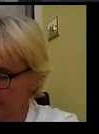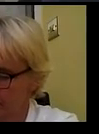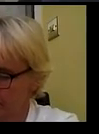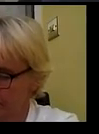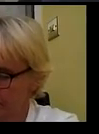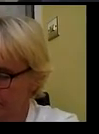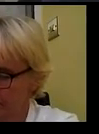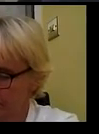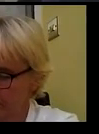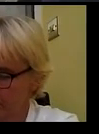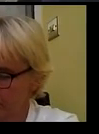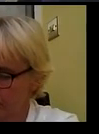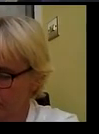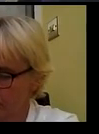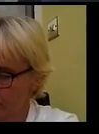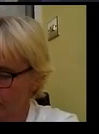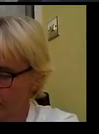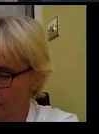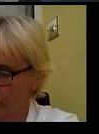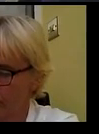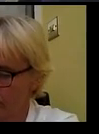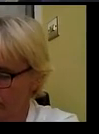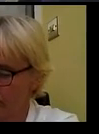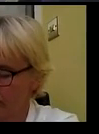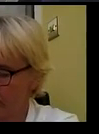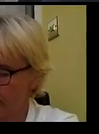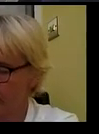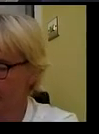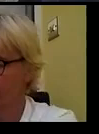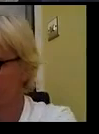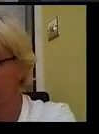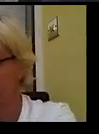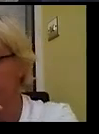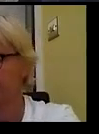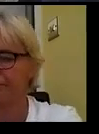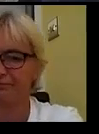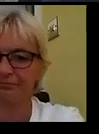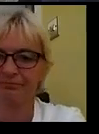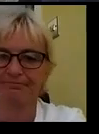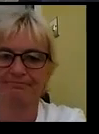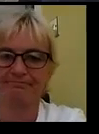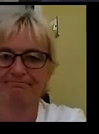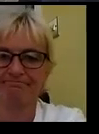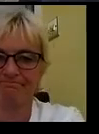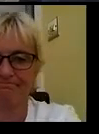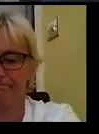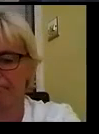an adequate contact tracing and testing facilities in place to control the